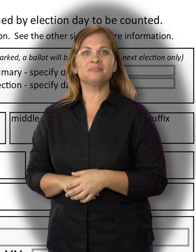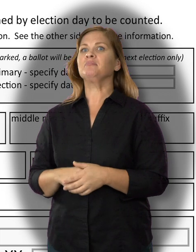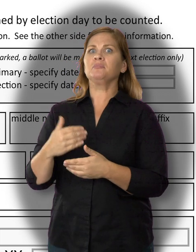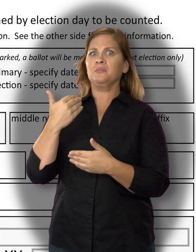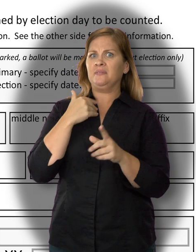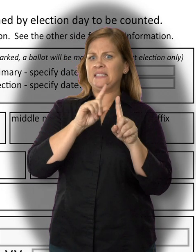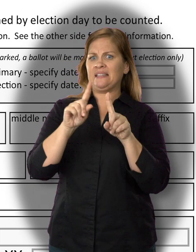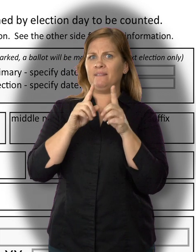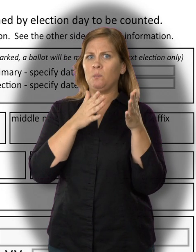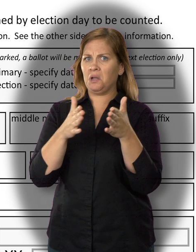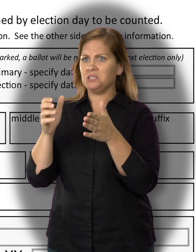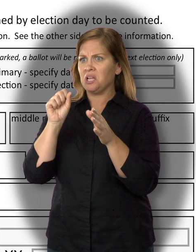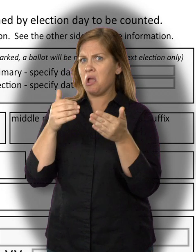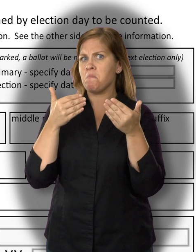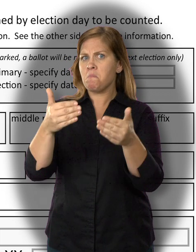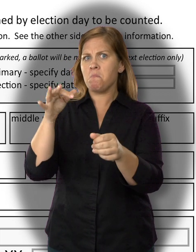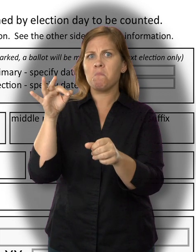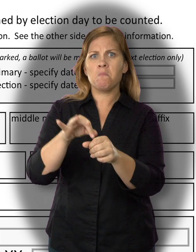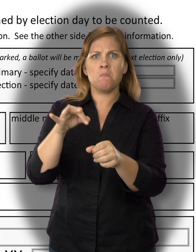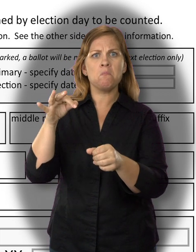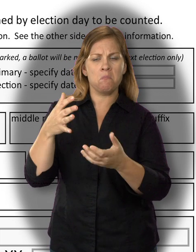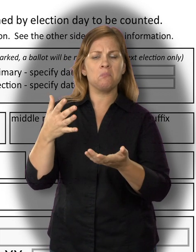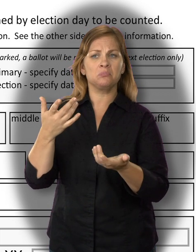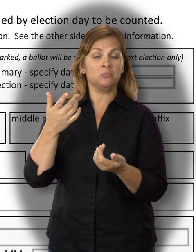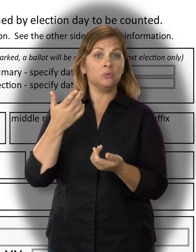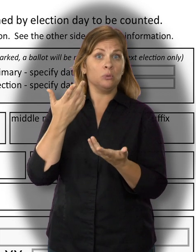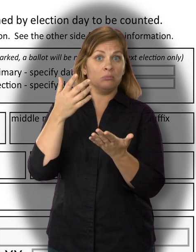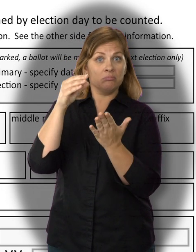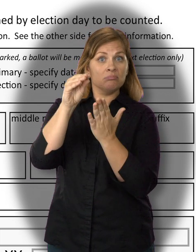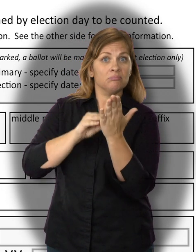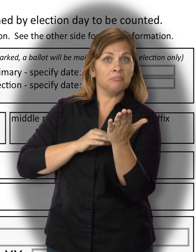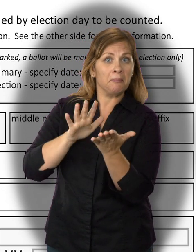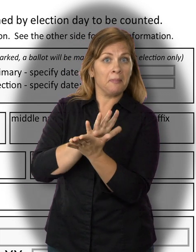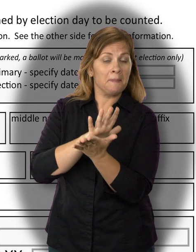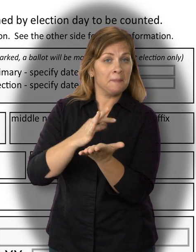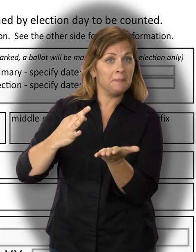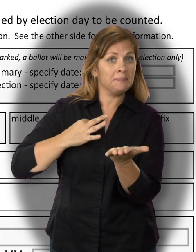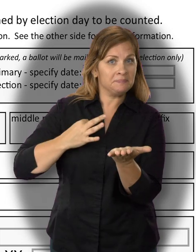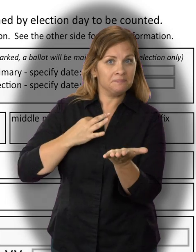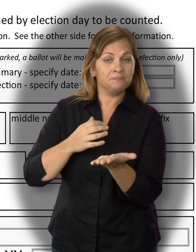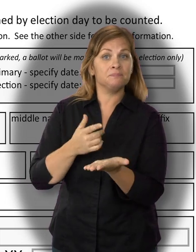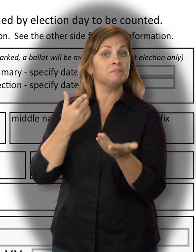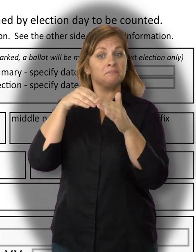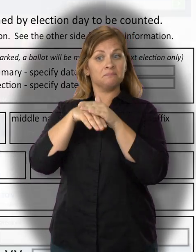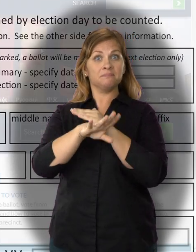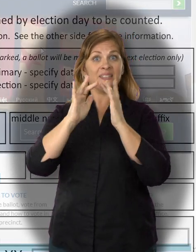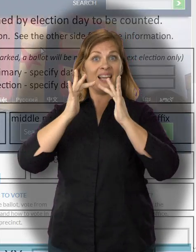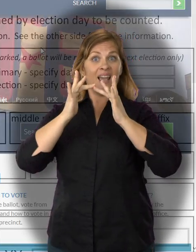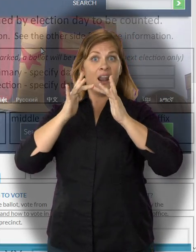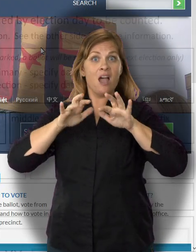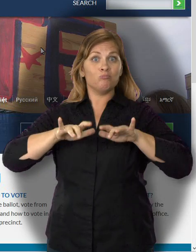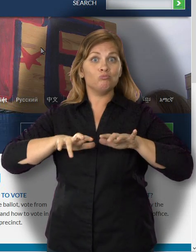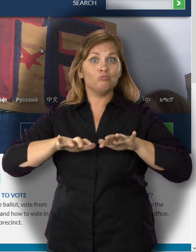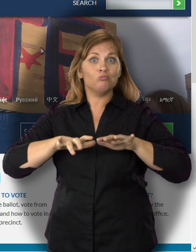There are several ways to get a paper Absentee Ballot Application. You can go online and download and print a copy